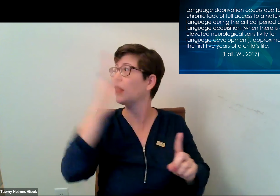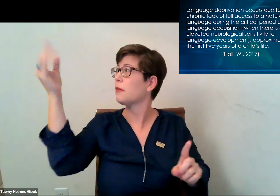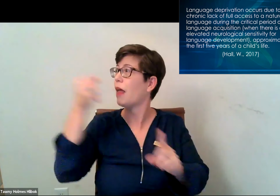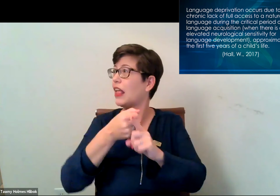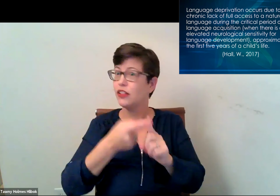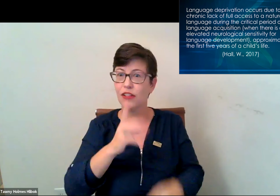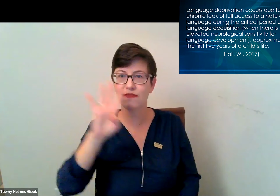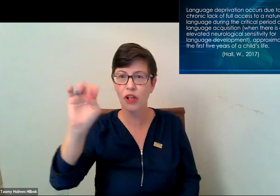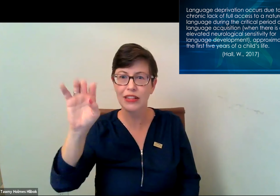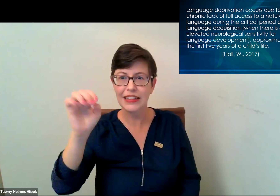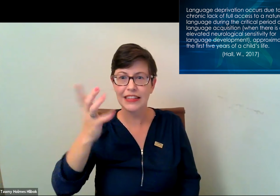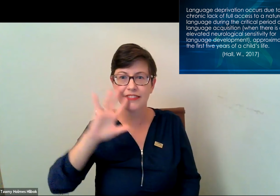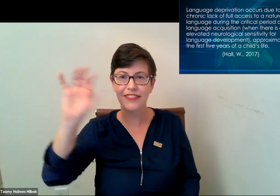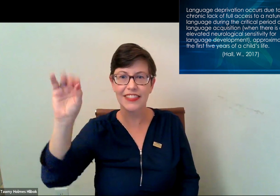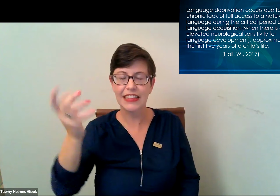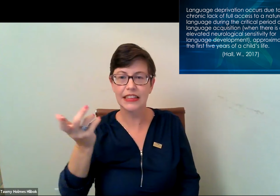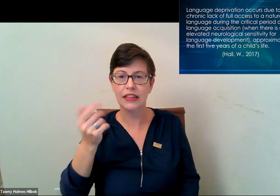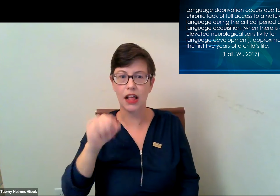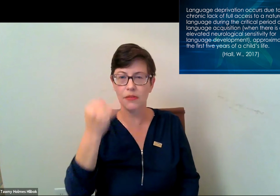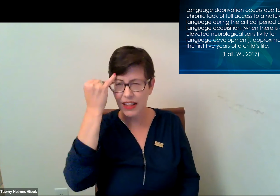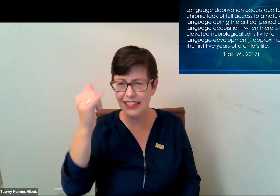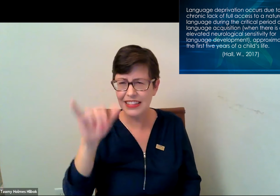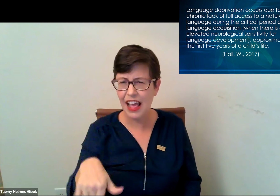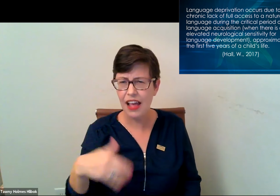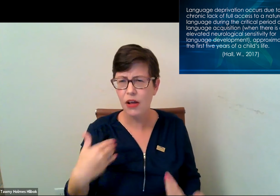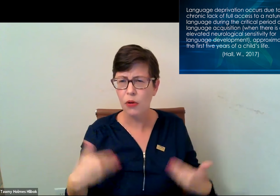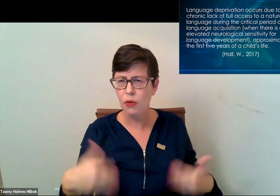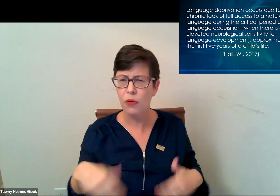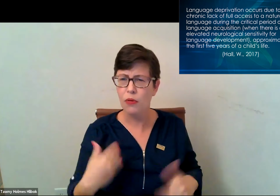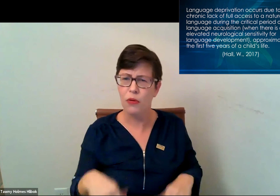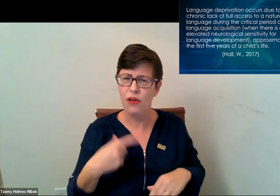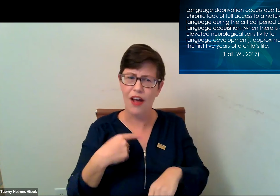At five years old, I mean these might these might not occur until they're in their 40s or 50s,